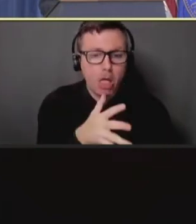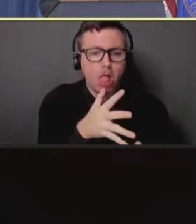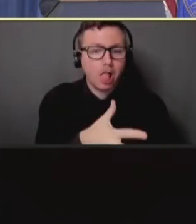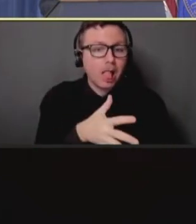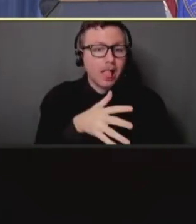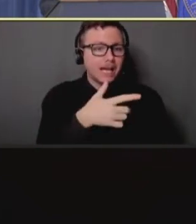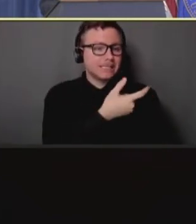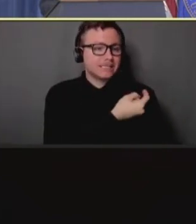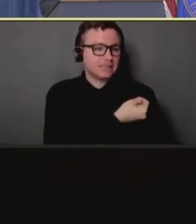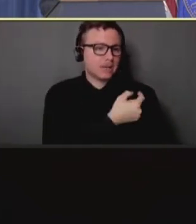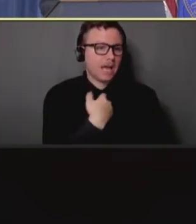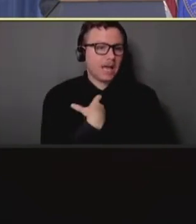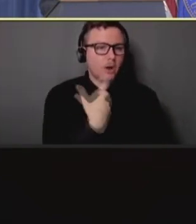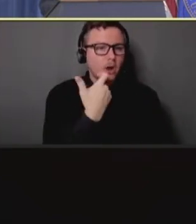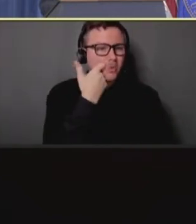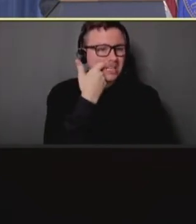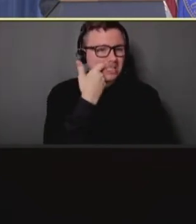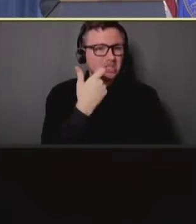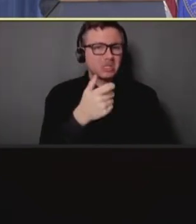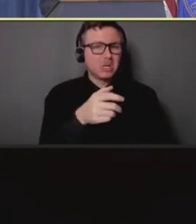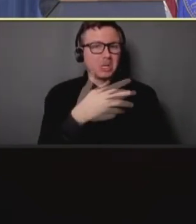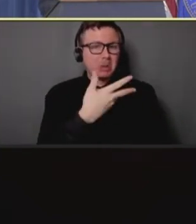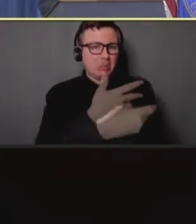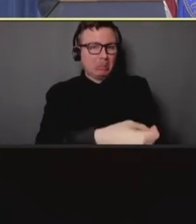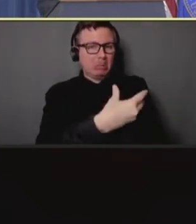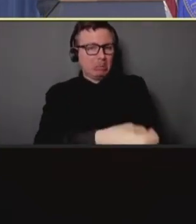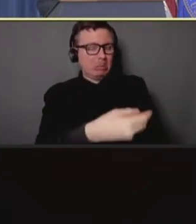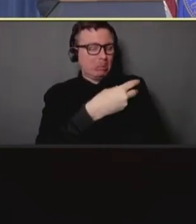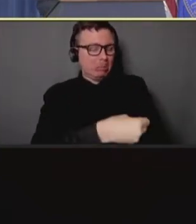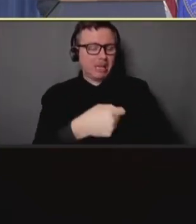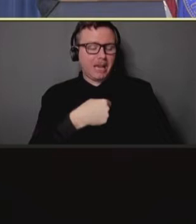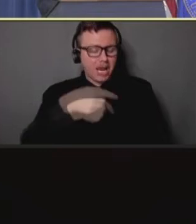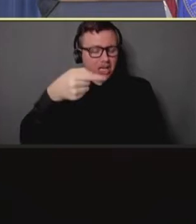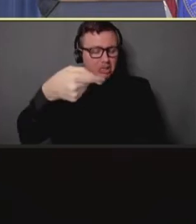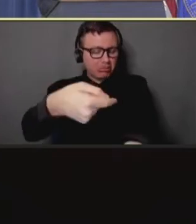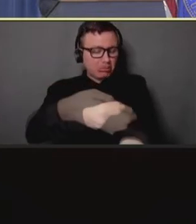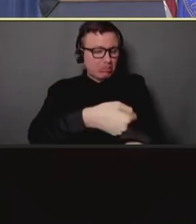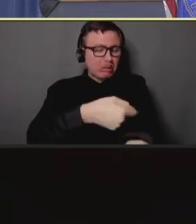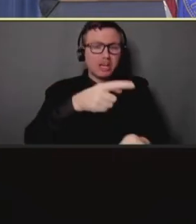through a very painful blood drawing procedure, where the nerve couldn't find my little veins.